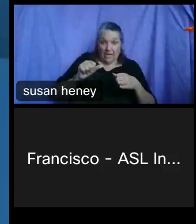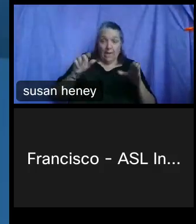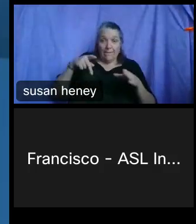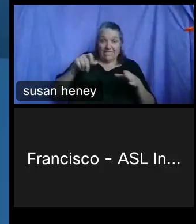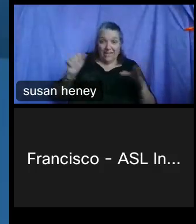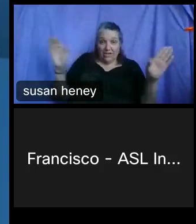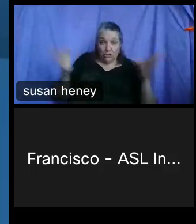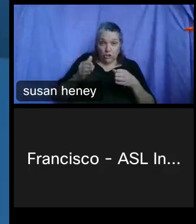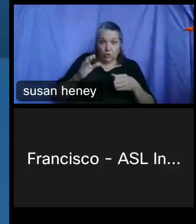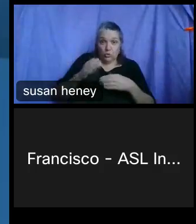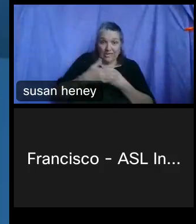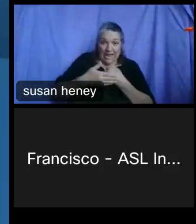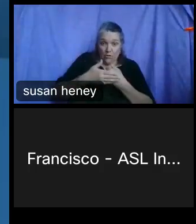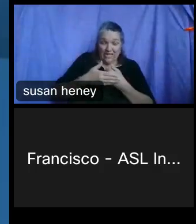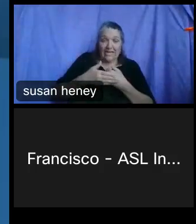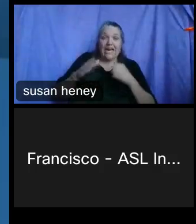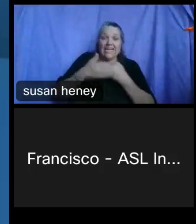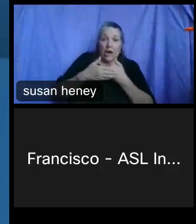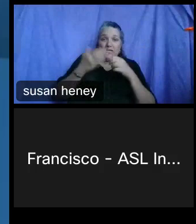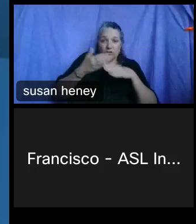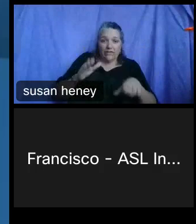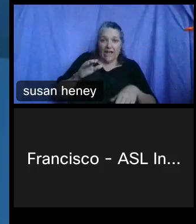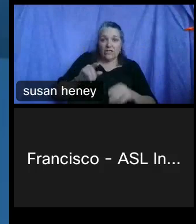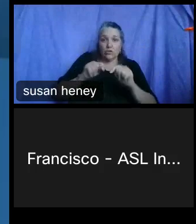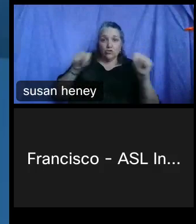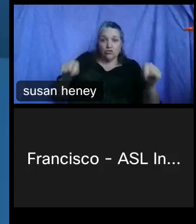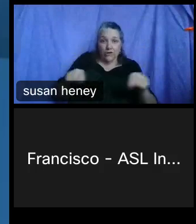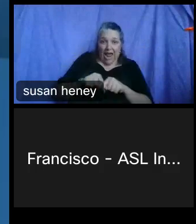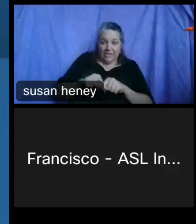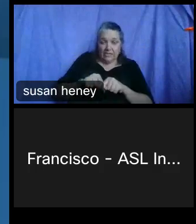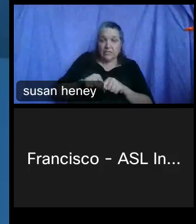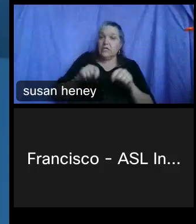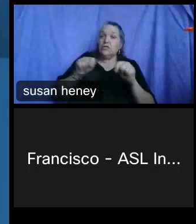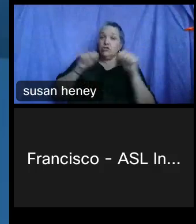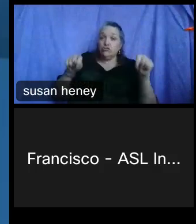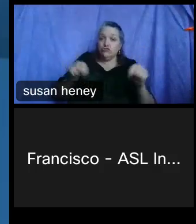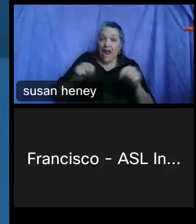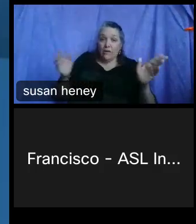into census tracts. Those tracts can be further broken down into block groups, and the lowest